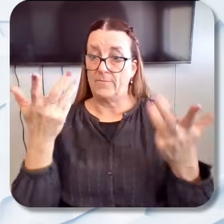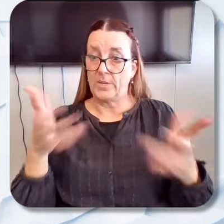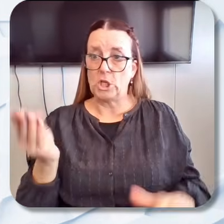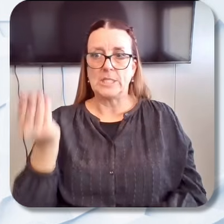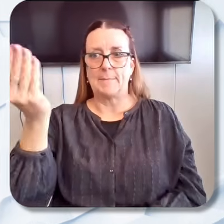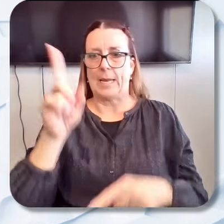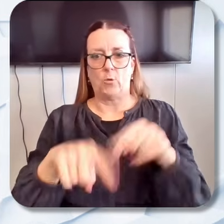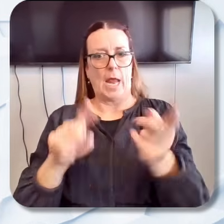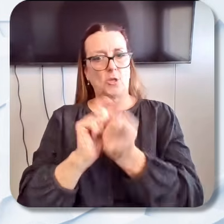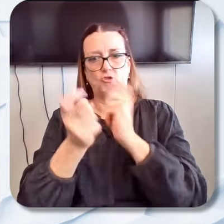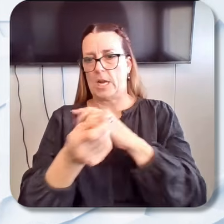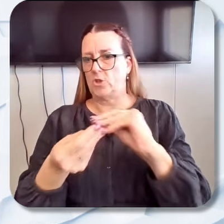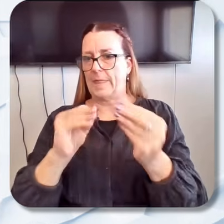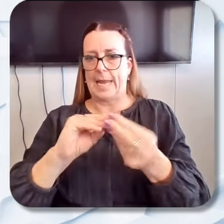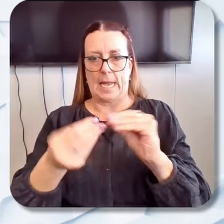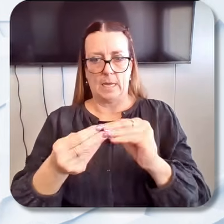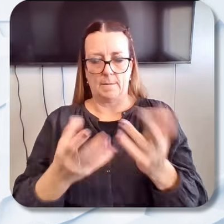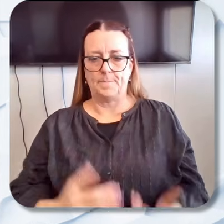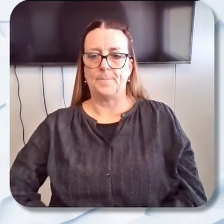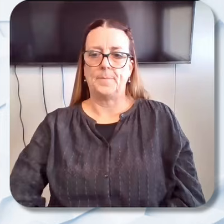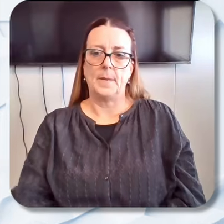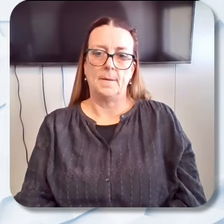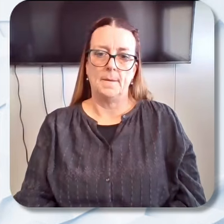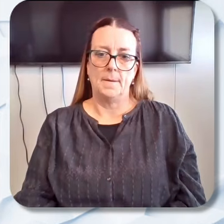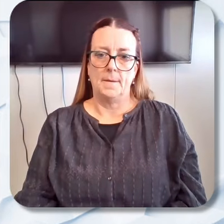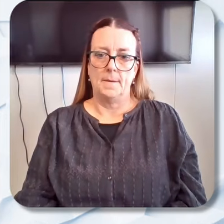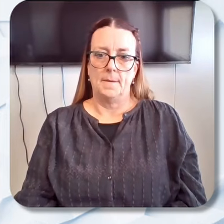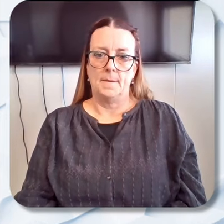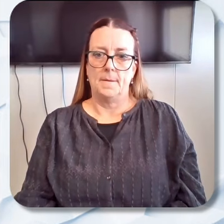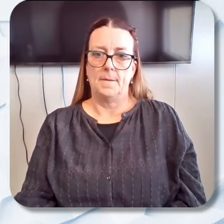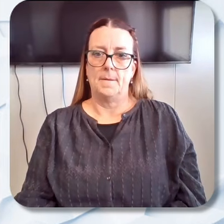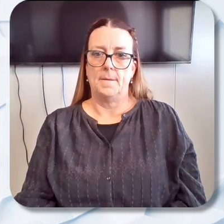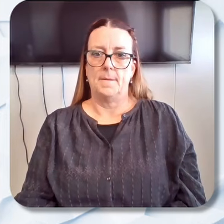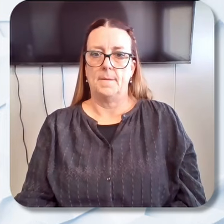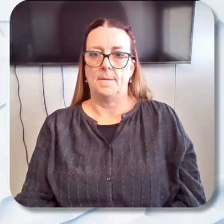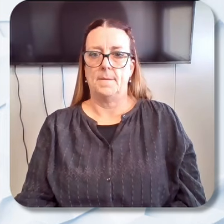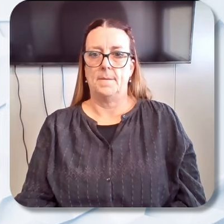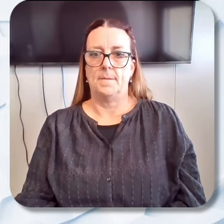can be made to your submission.